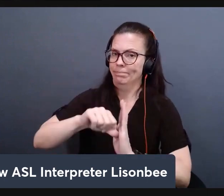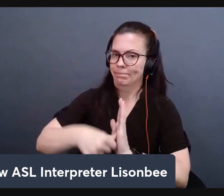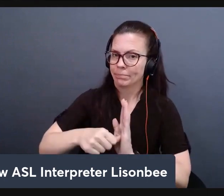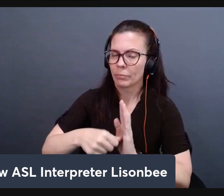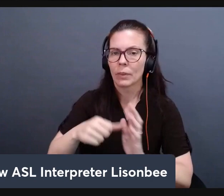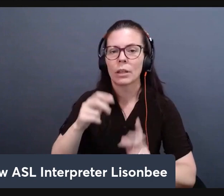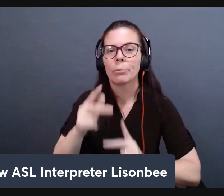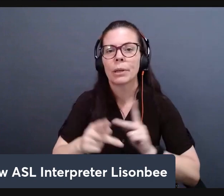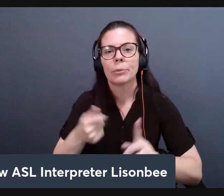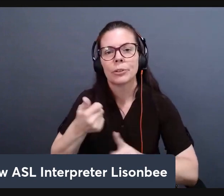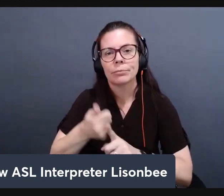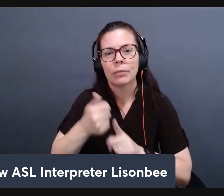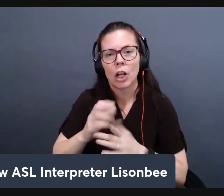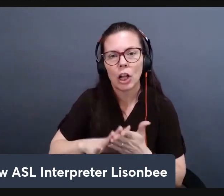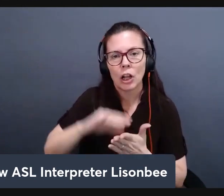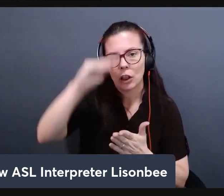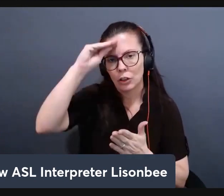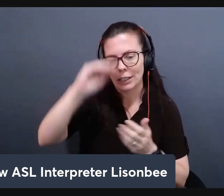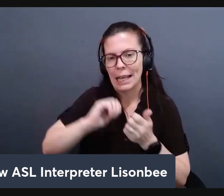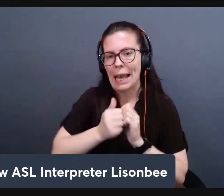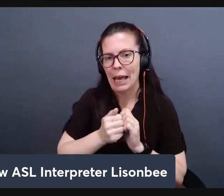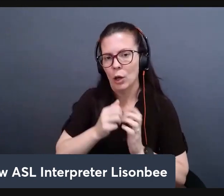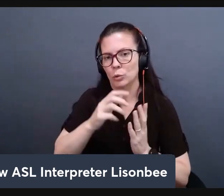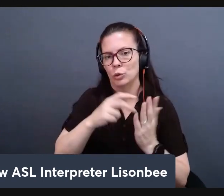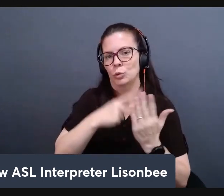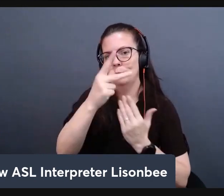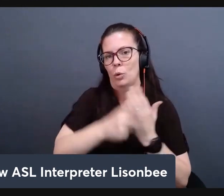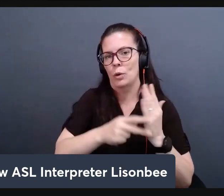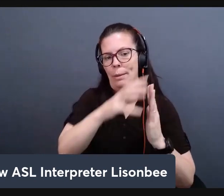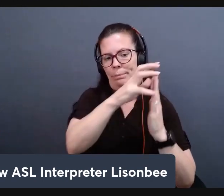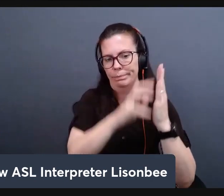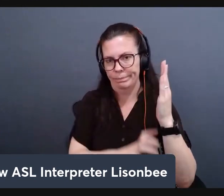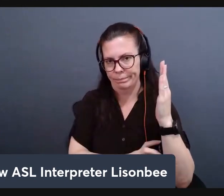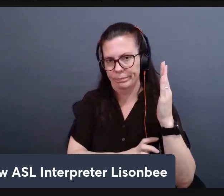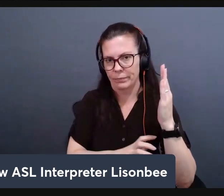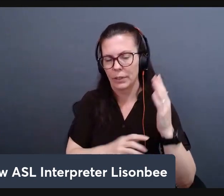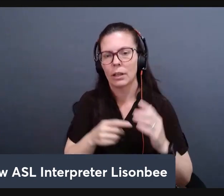to program currently, they're learning a language